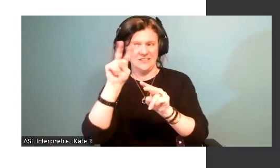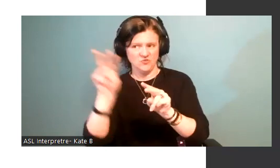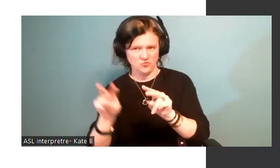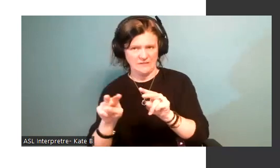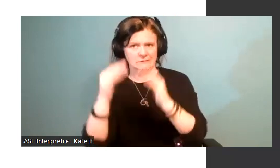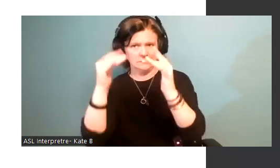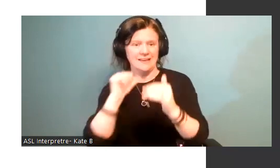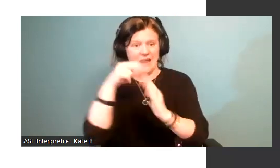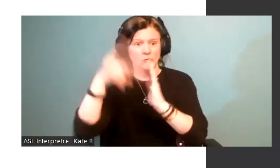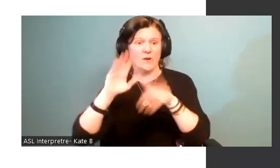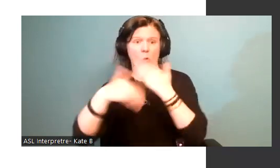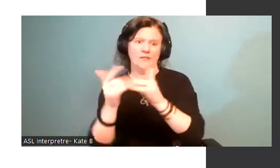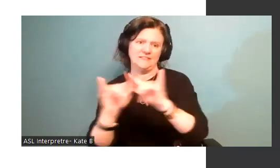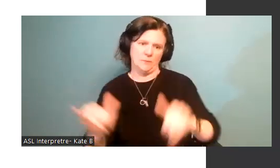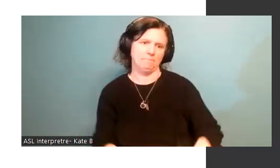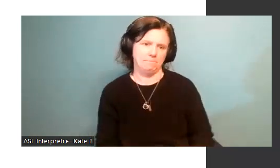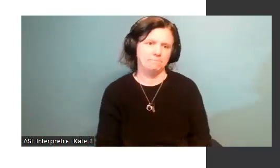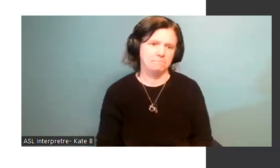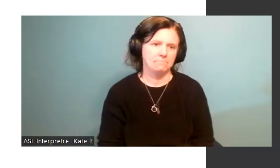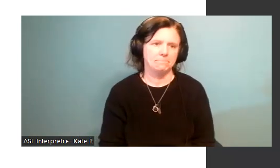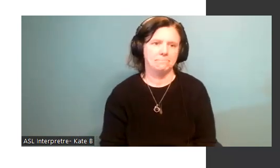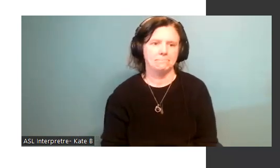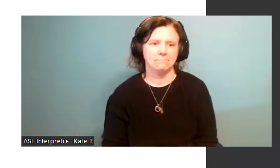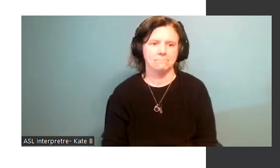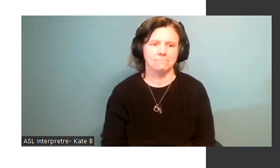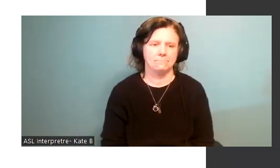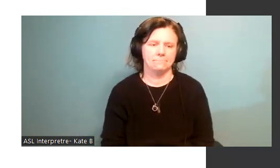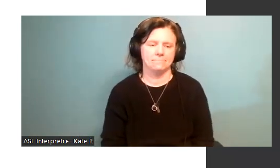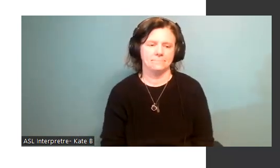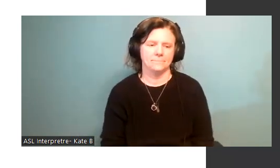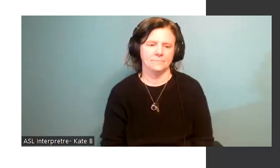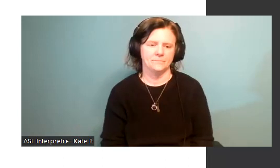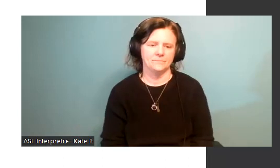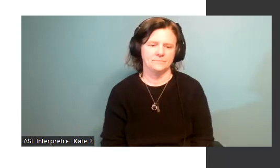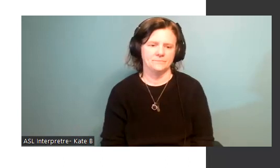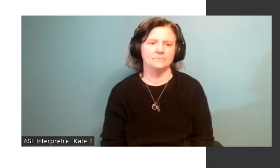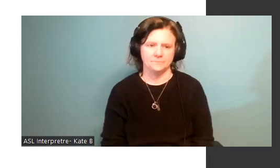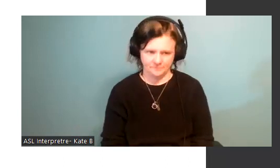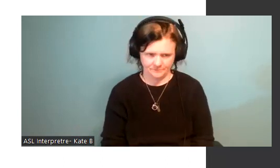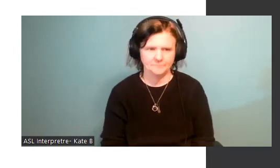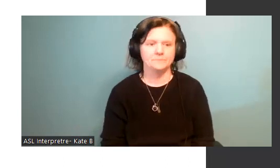we can keep a focus cater on it -- indicator, so we know where they are and the screen reader is